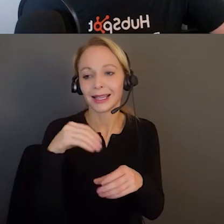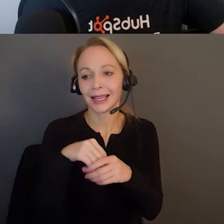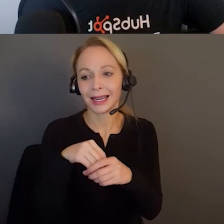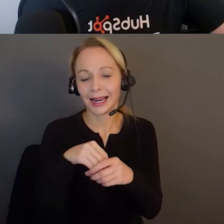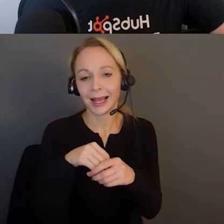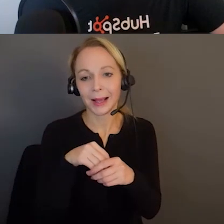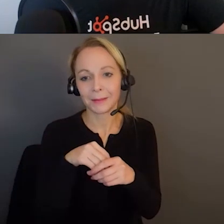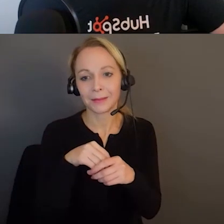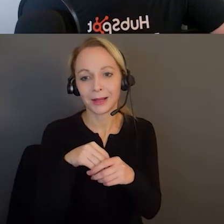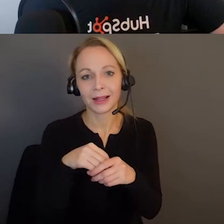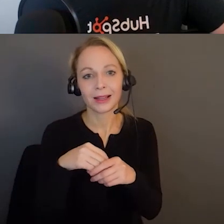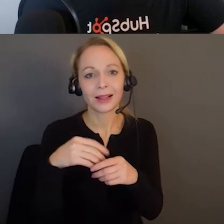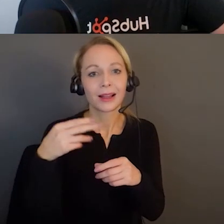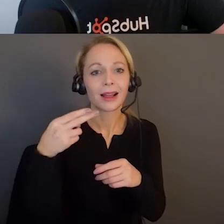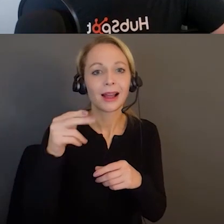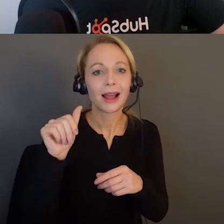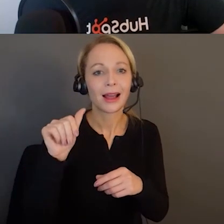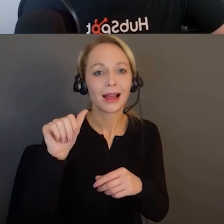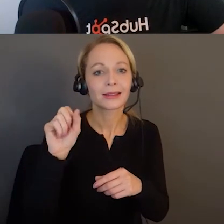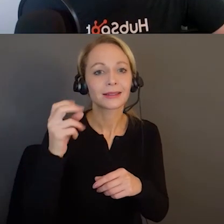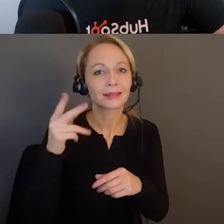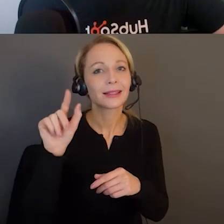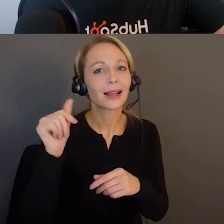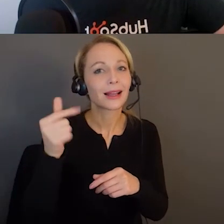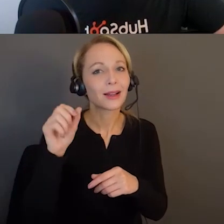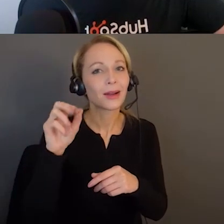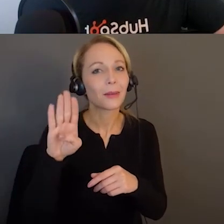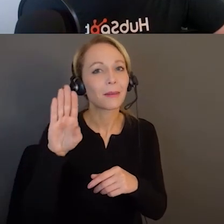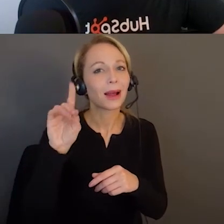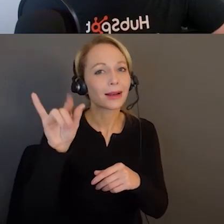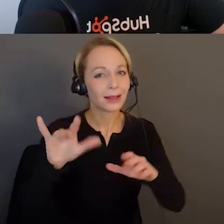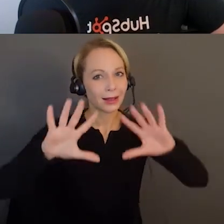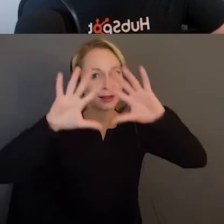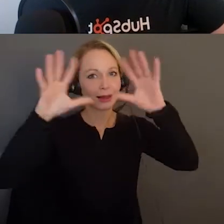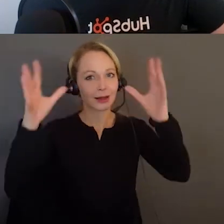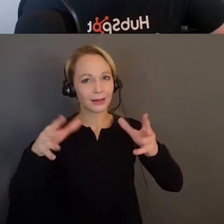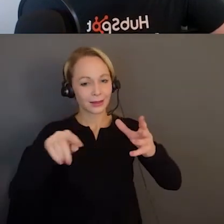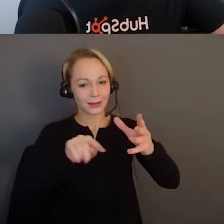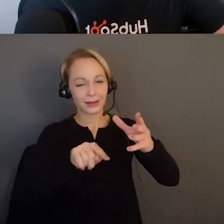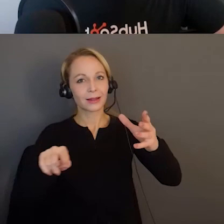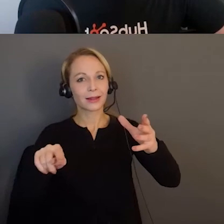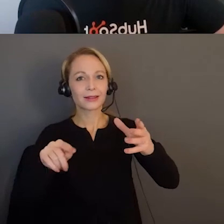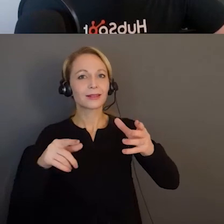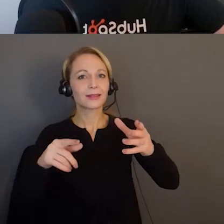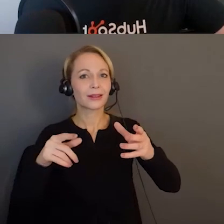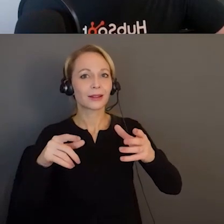POST SUBSEQUENTLY HEAD TYPE OR THE BODY TYPE.